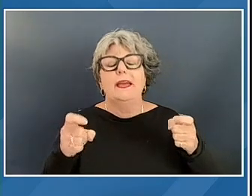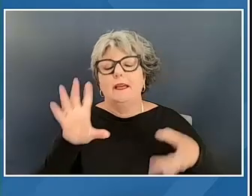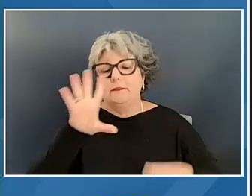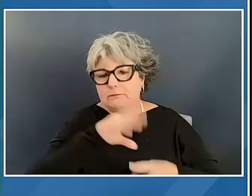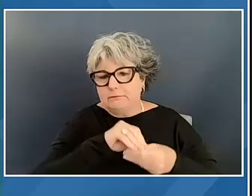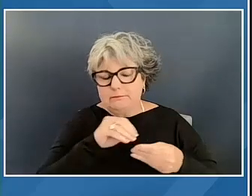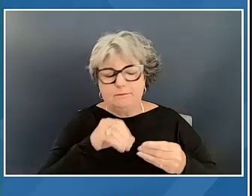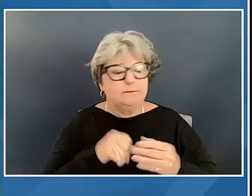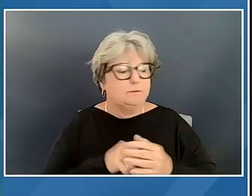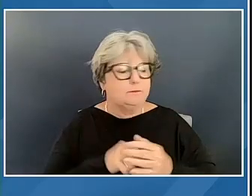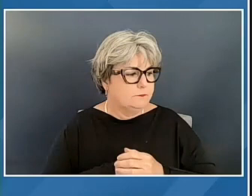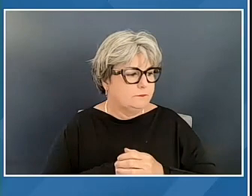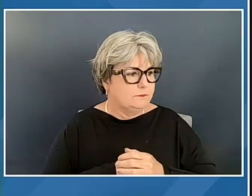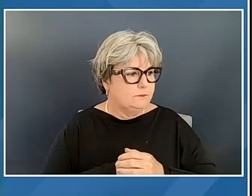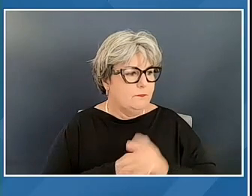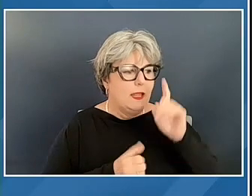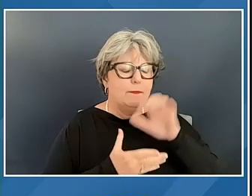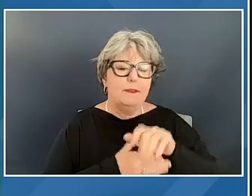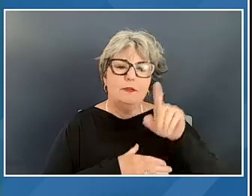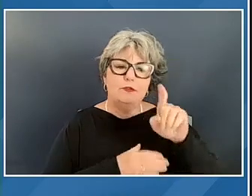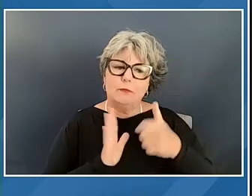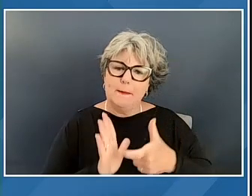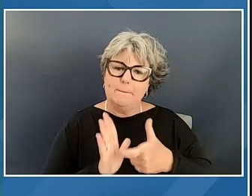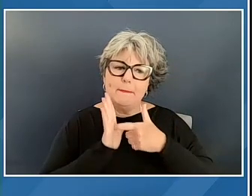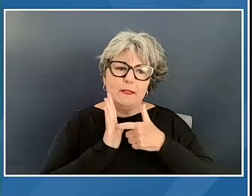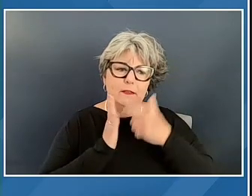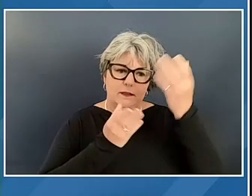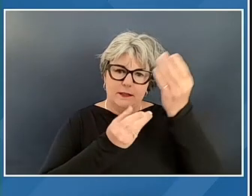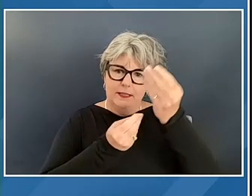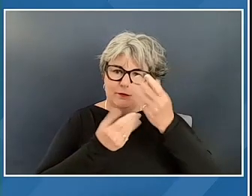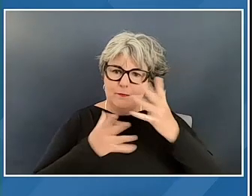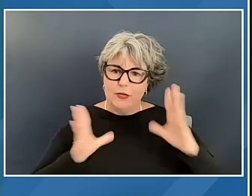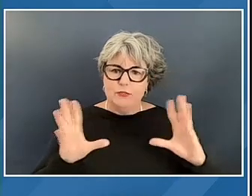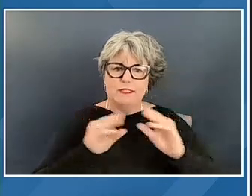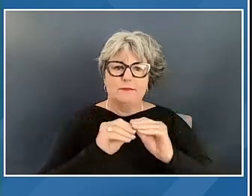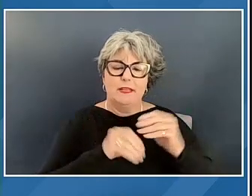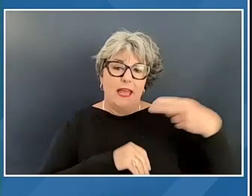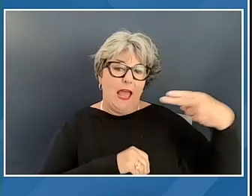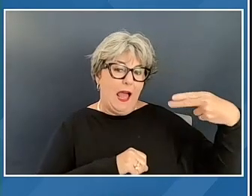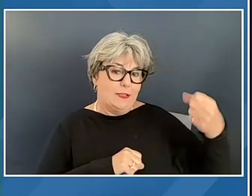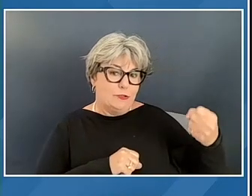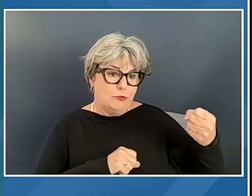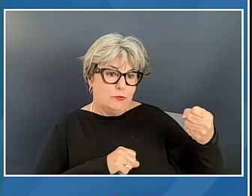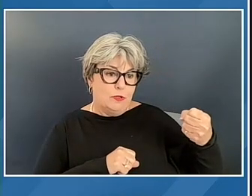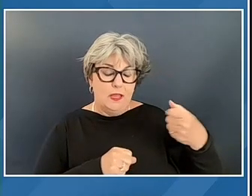I believe that there should be a mandatory information seminar in high school, because when I entered college I had